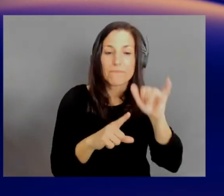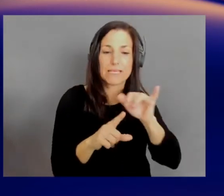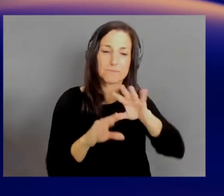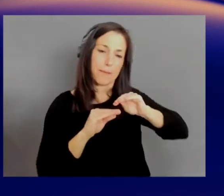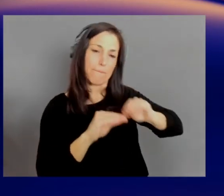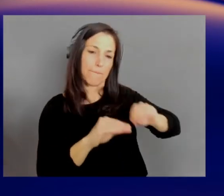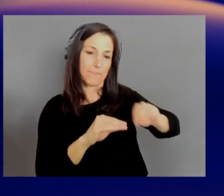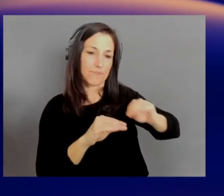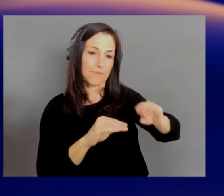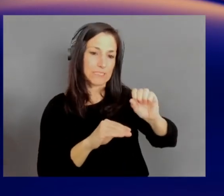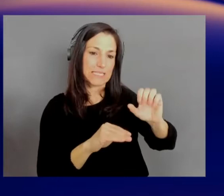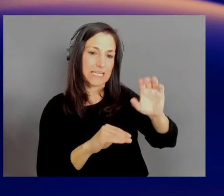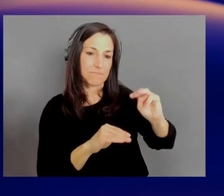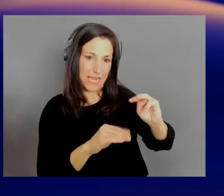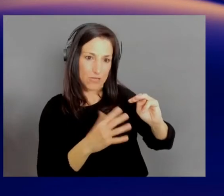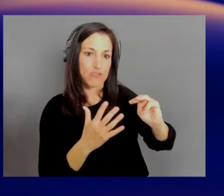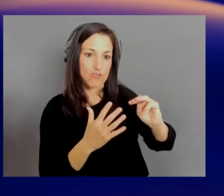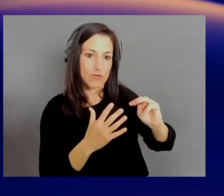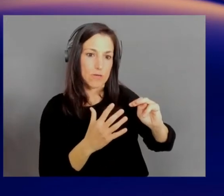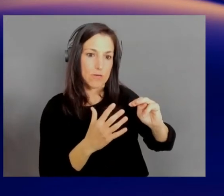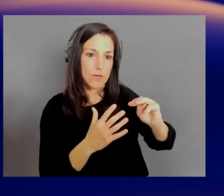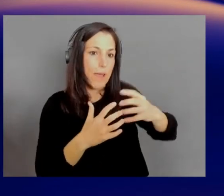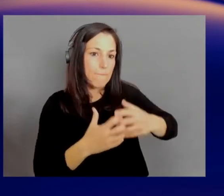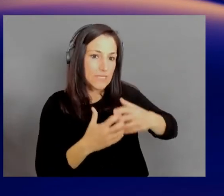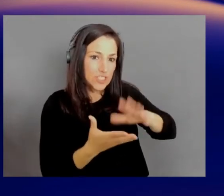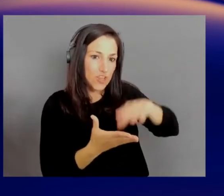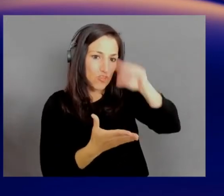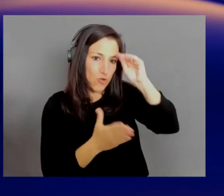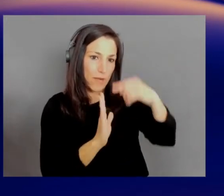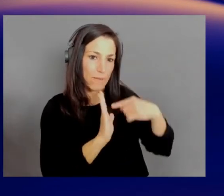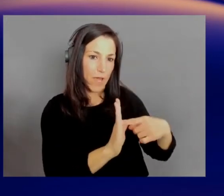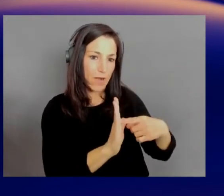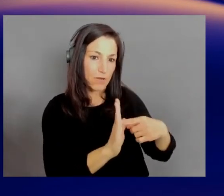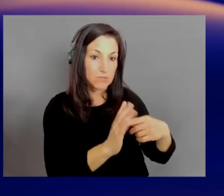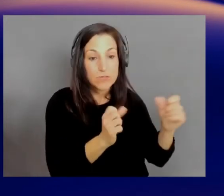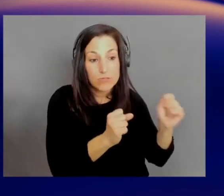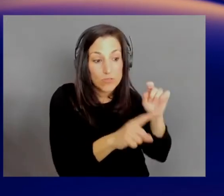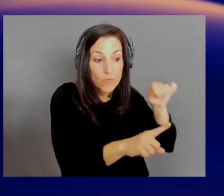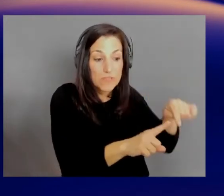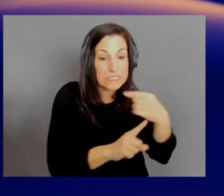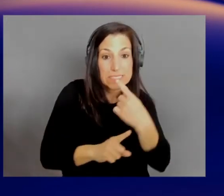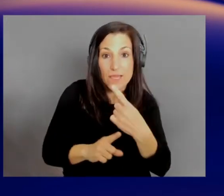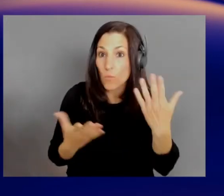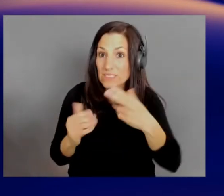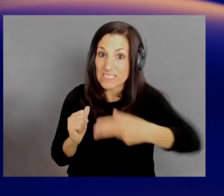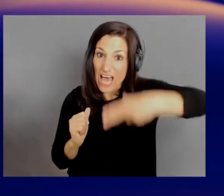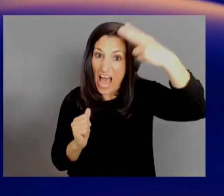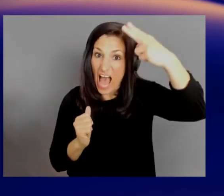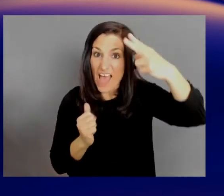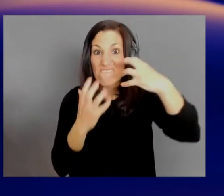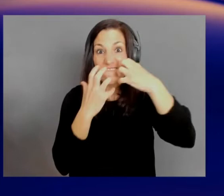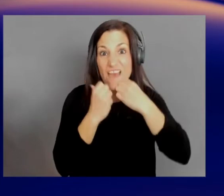So it's determining my high-value customers from not-high value. So in addition to liking cake,